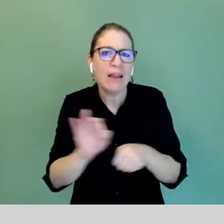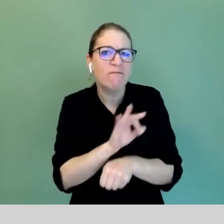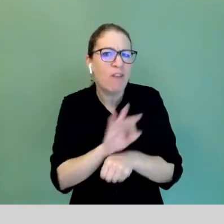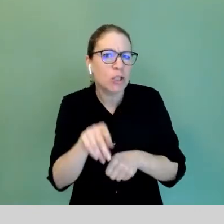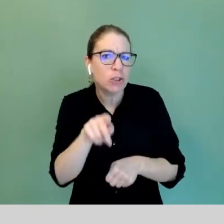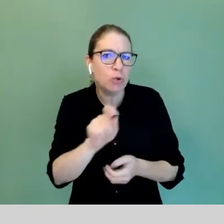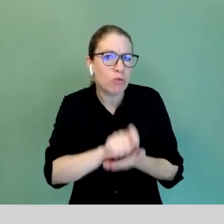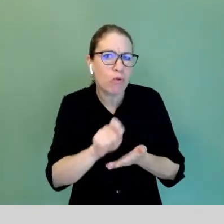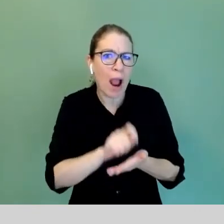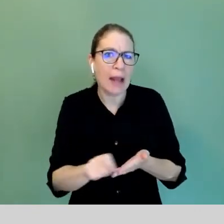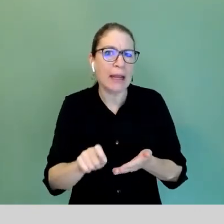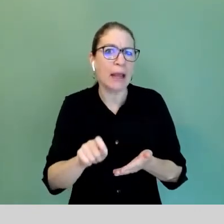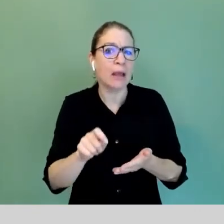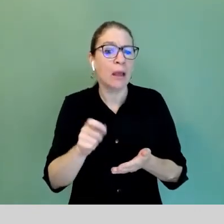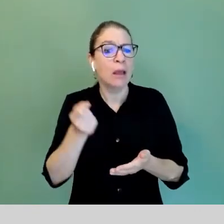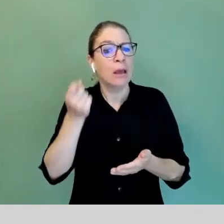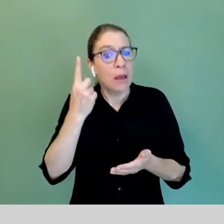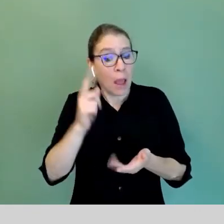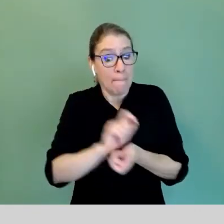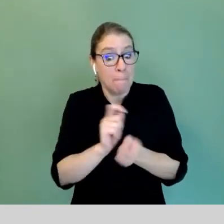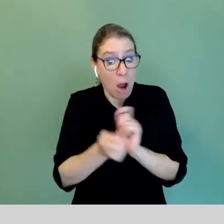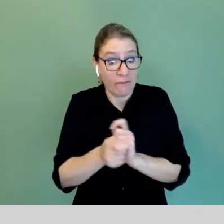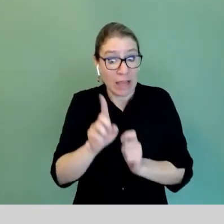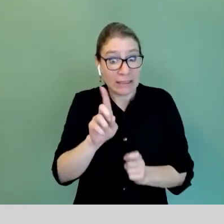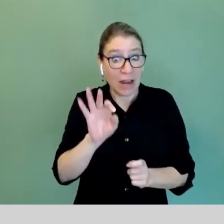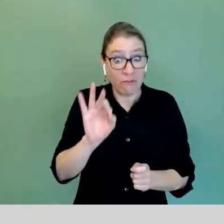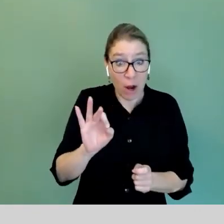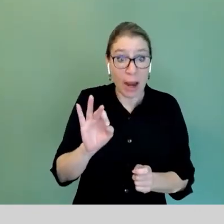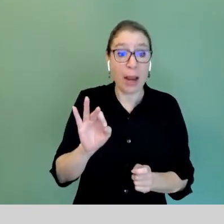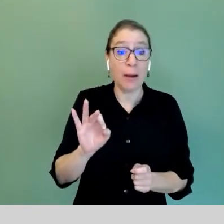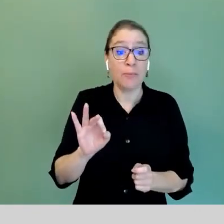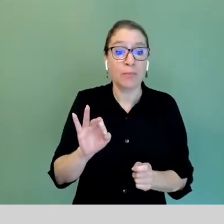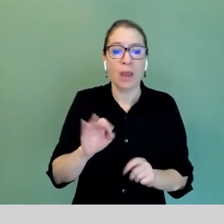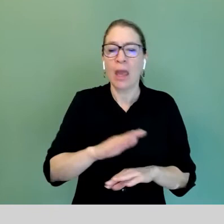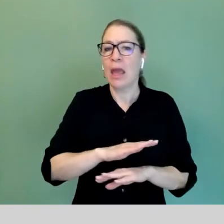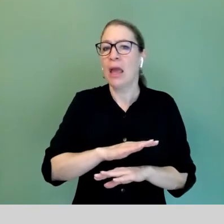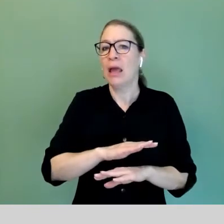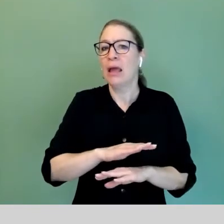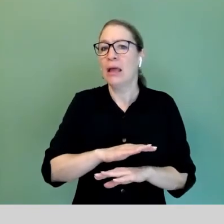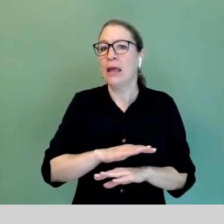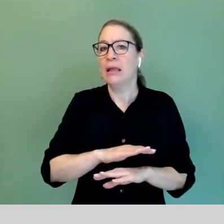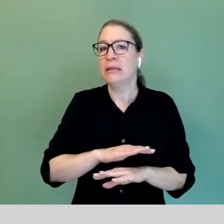that modifies your dataframe or does something to your dataframe, and does some transformation.